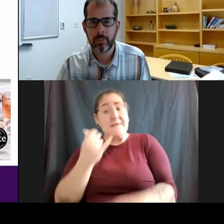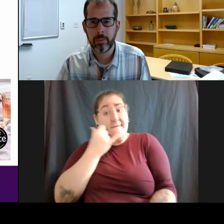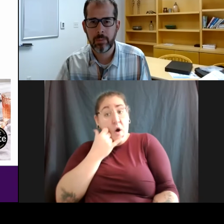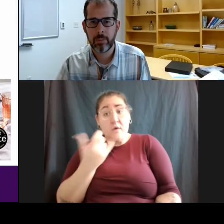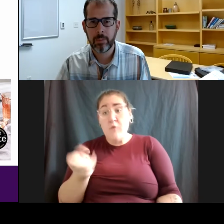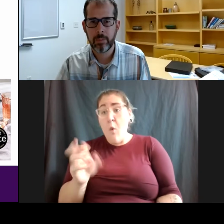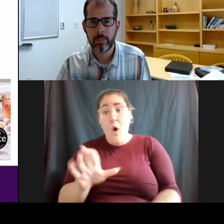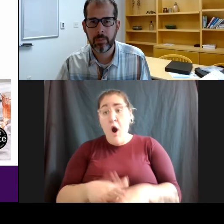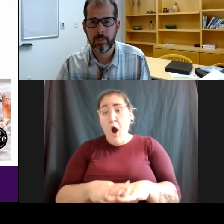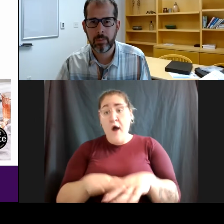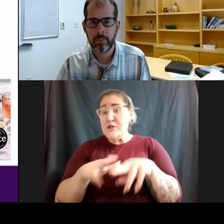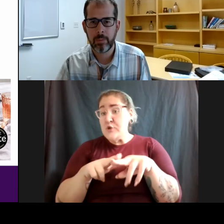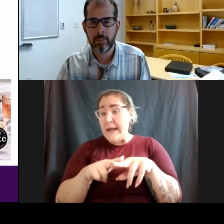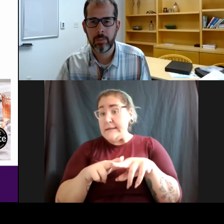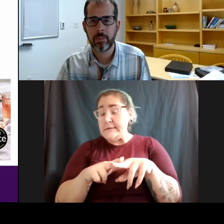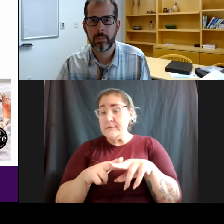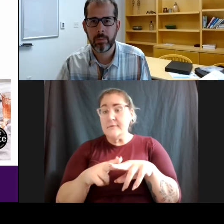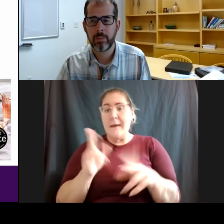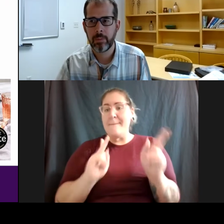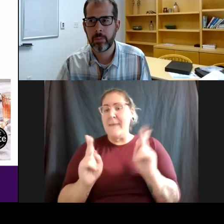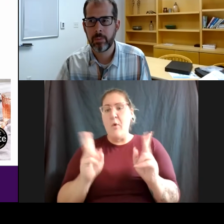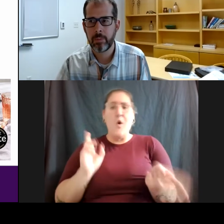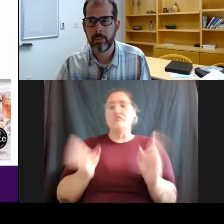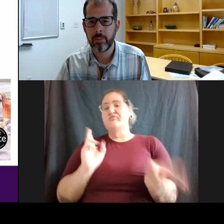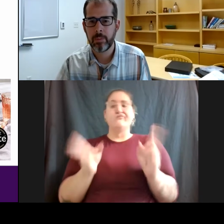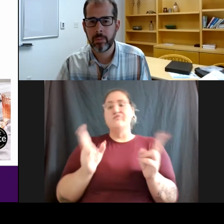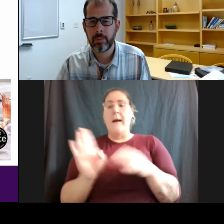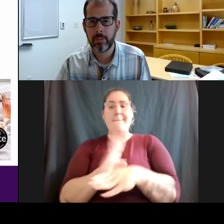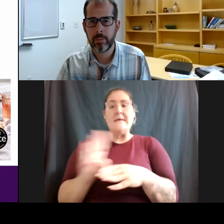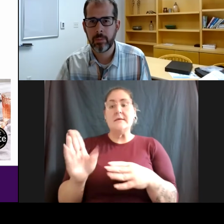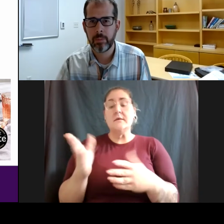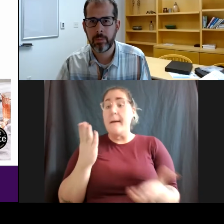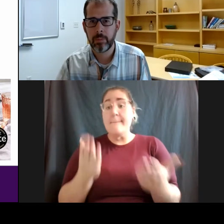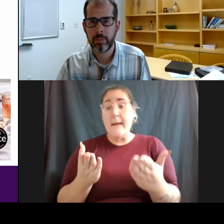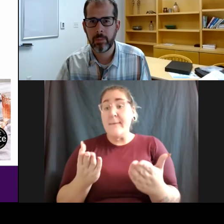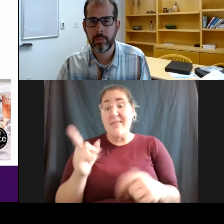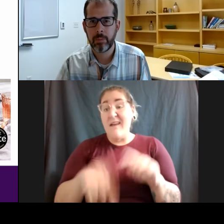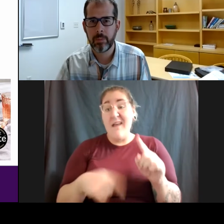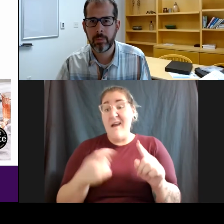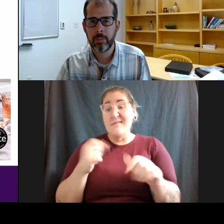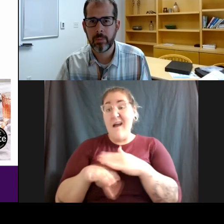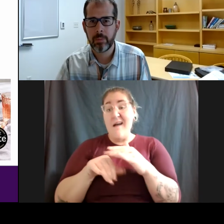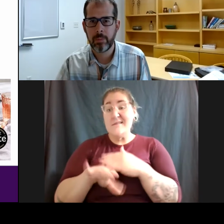train, people in a rush who may not be able to understand this interaction. Animation,